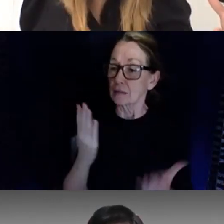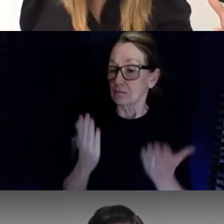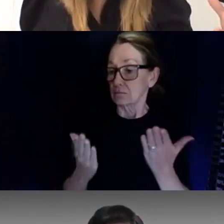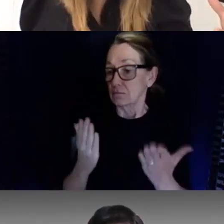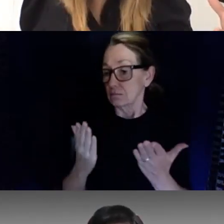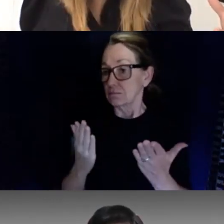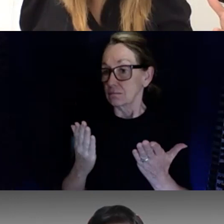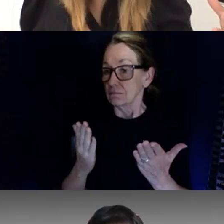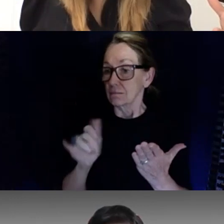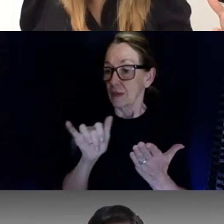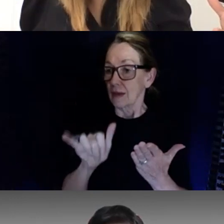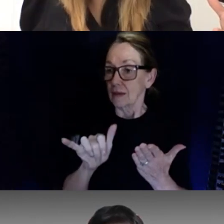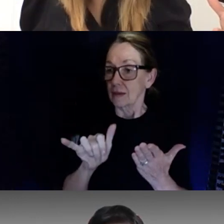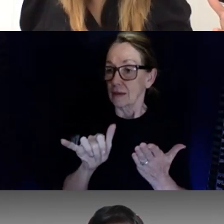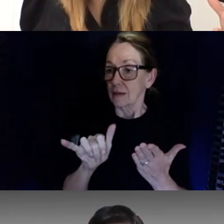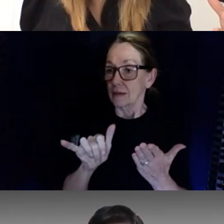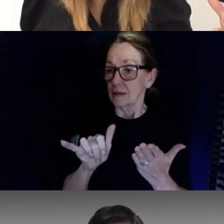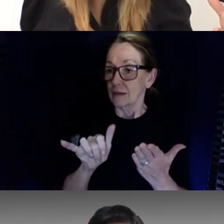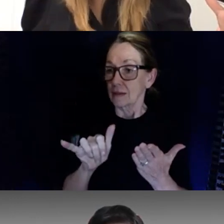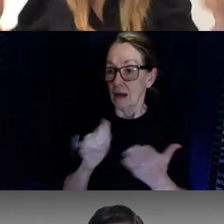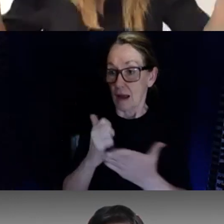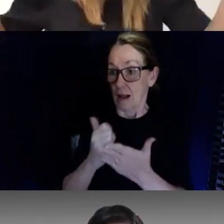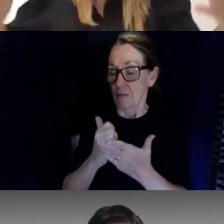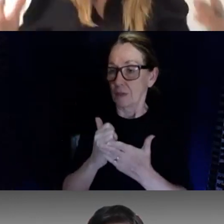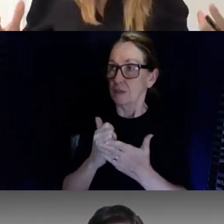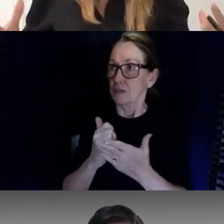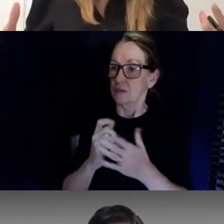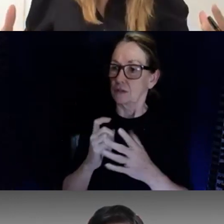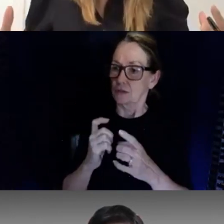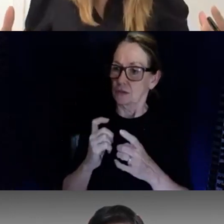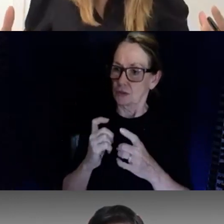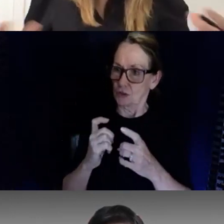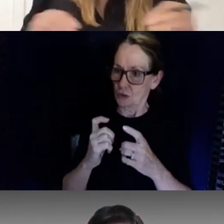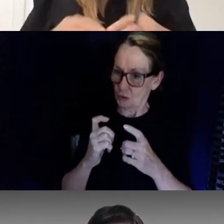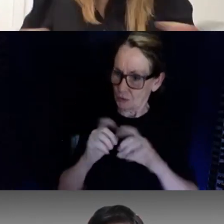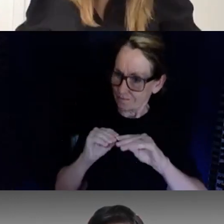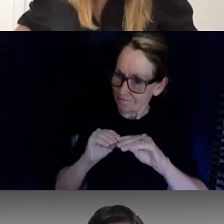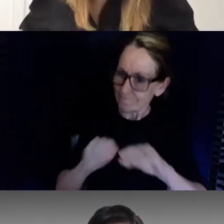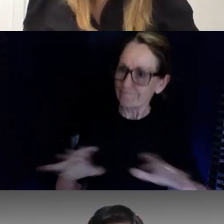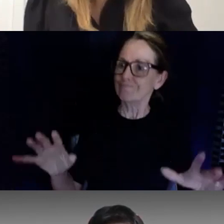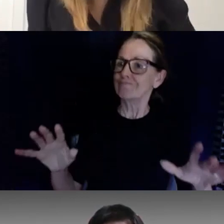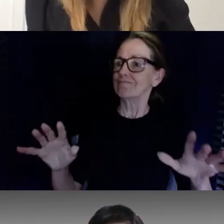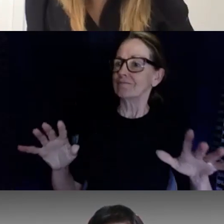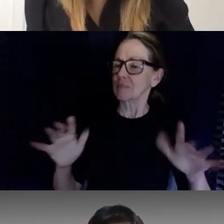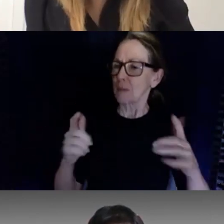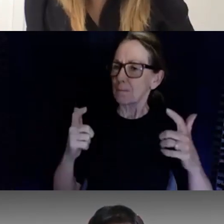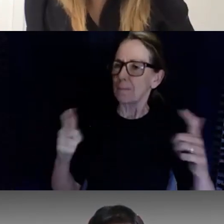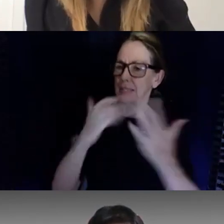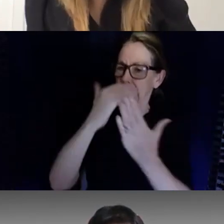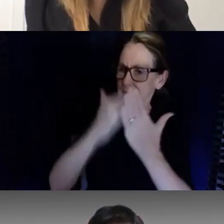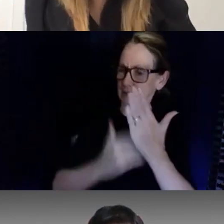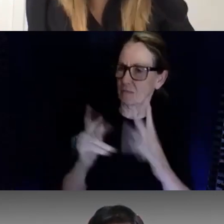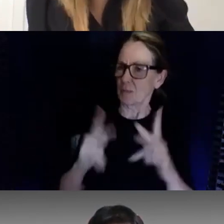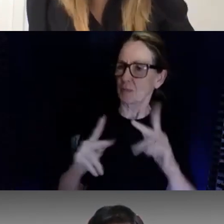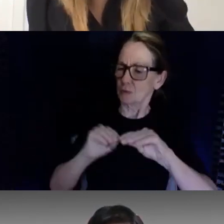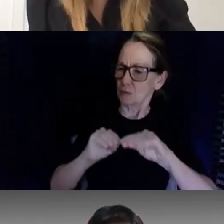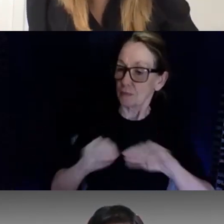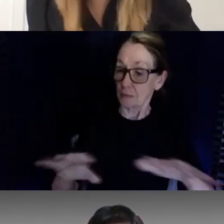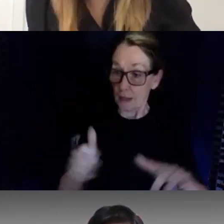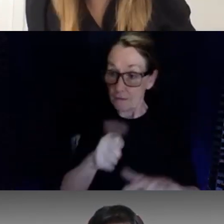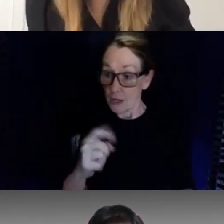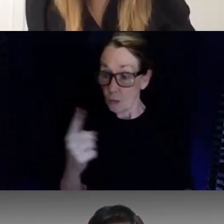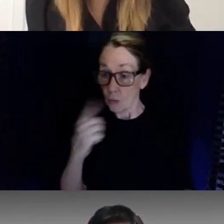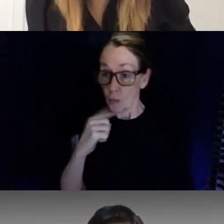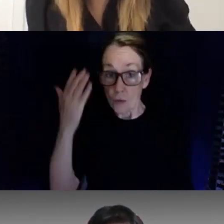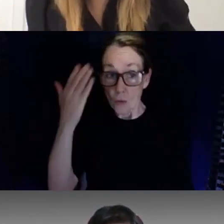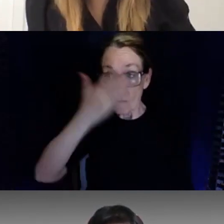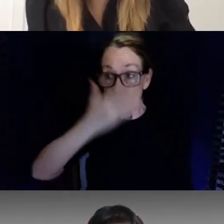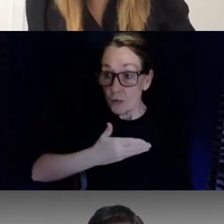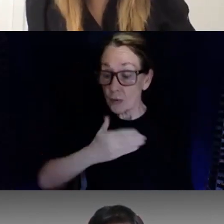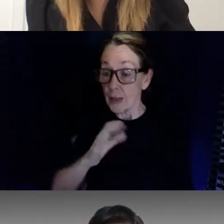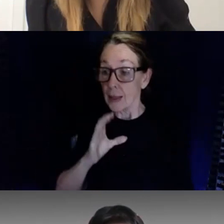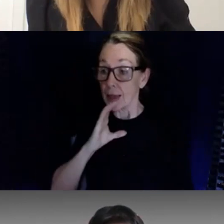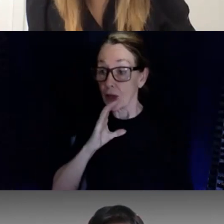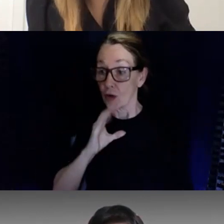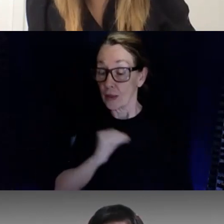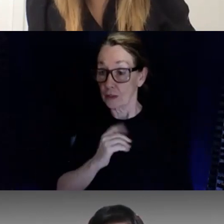BUT THERE MUST BE SOME KIND OF GENERAL REGISTRY IN TERMS OF FOLKS THAT WE CAN SEND THIS OUT TO STATEWIDE.